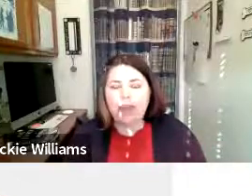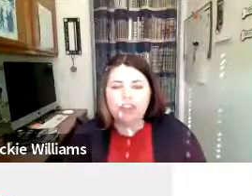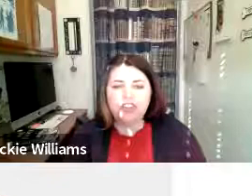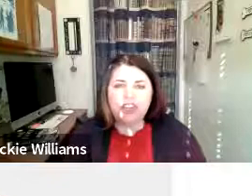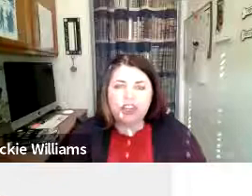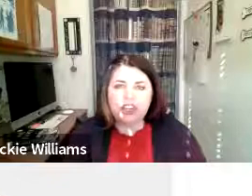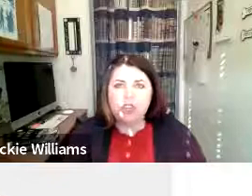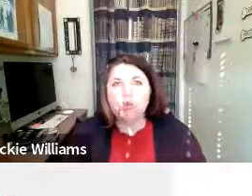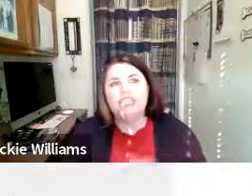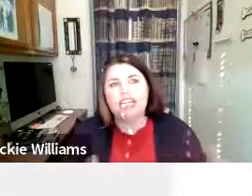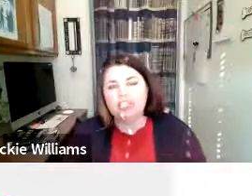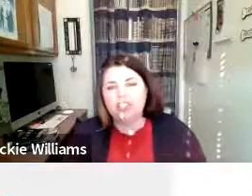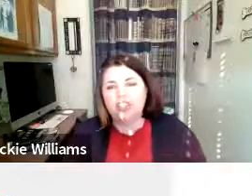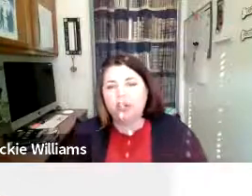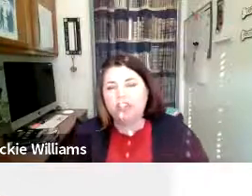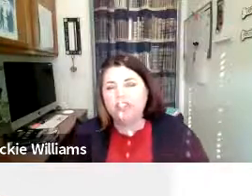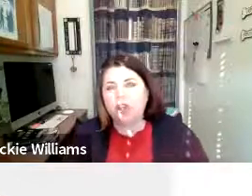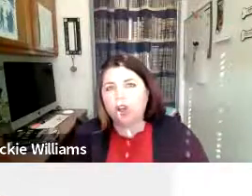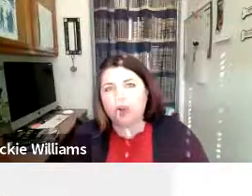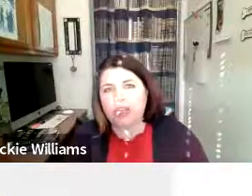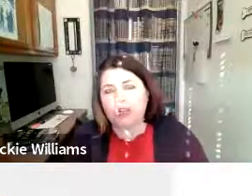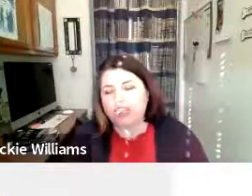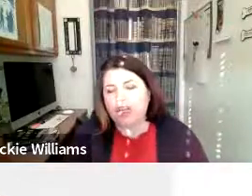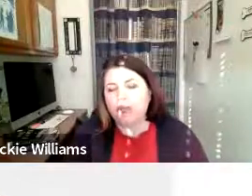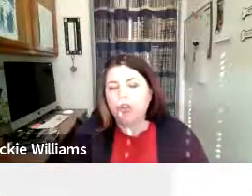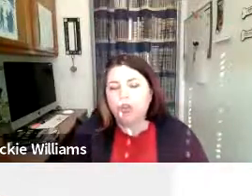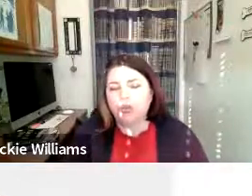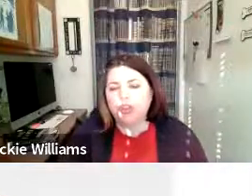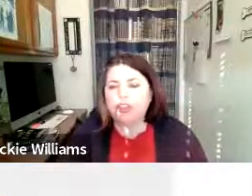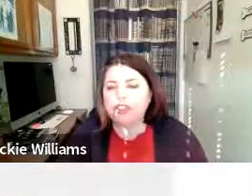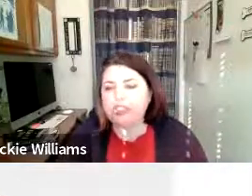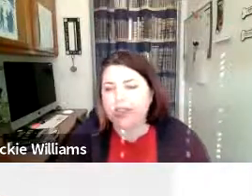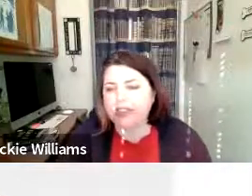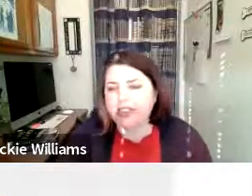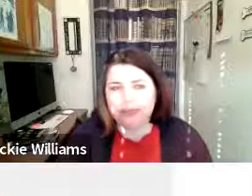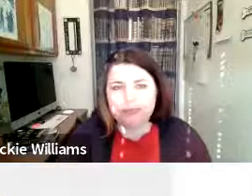after they do that initial orientation, then they'll have this ongoing mentorship through their first semester.